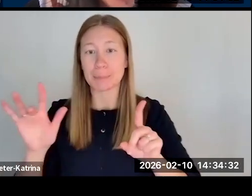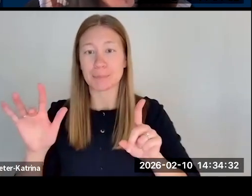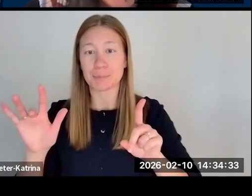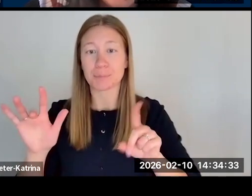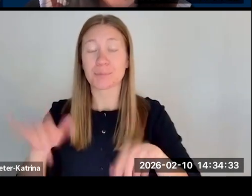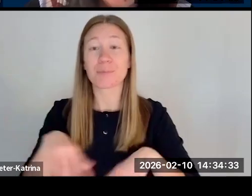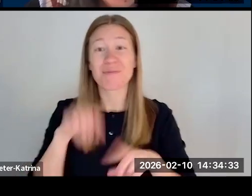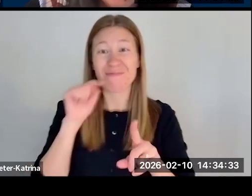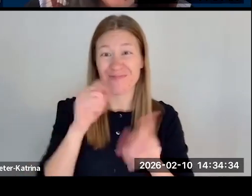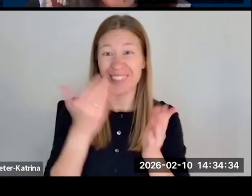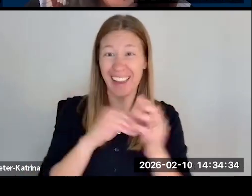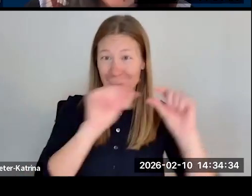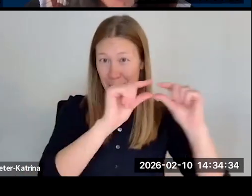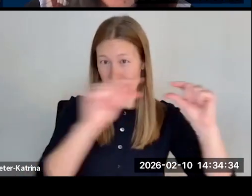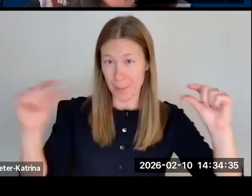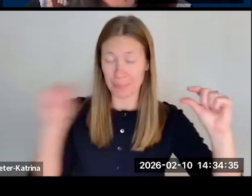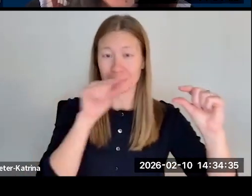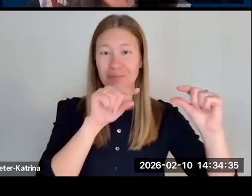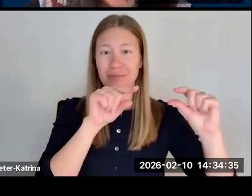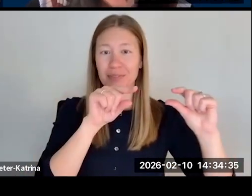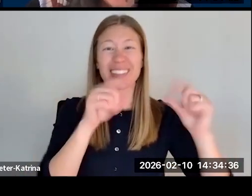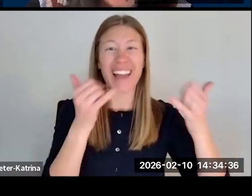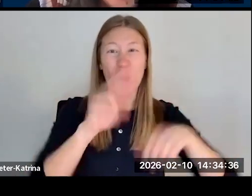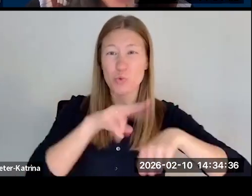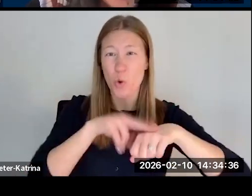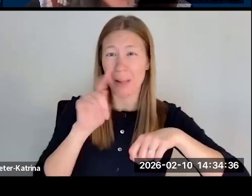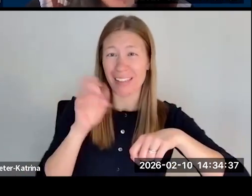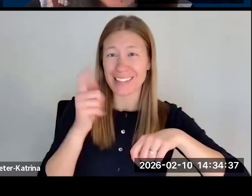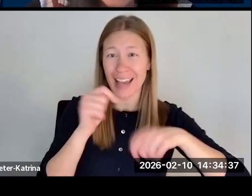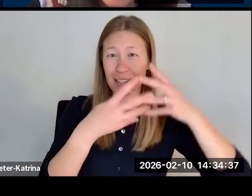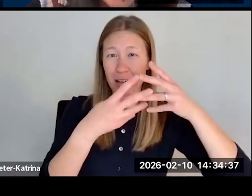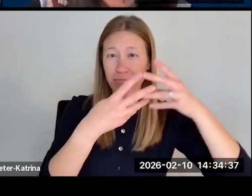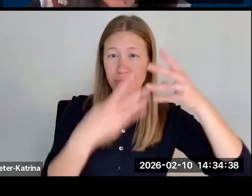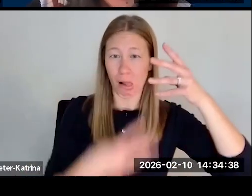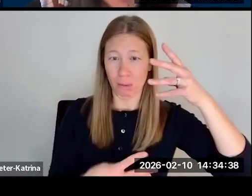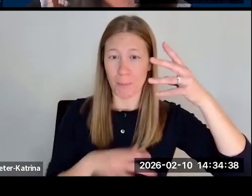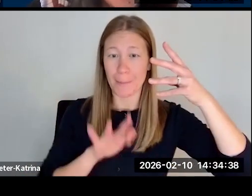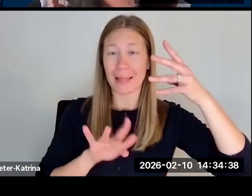and change it from normal text to heading one and just click on that.